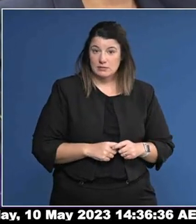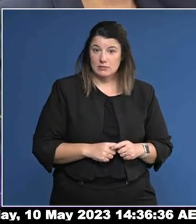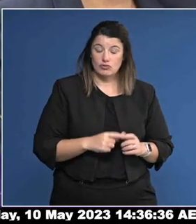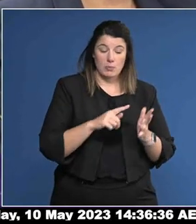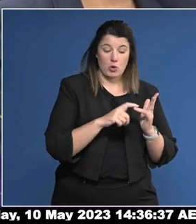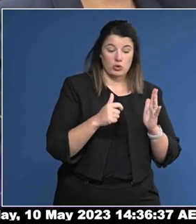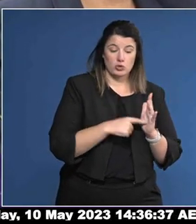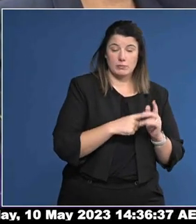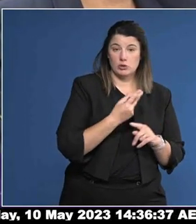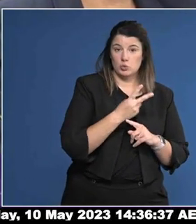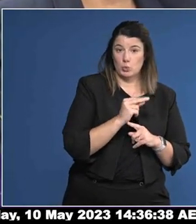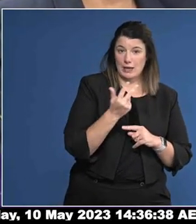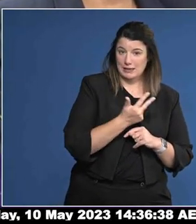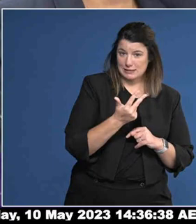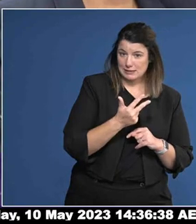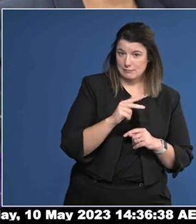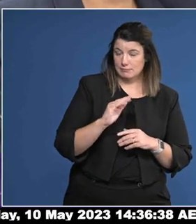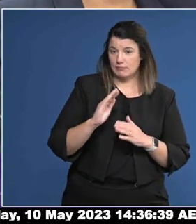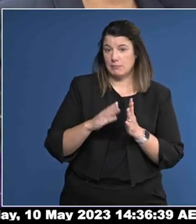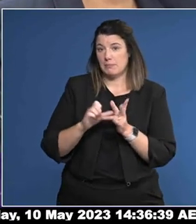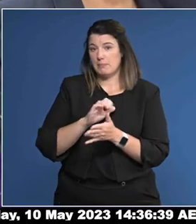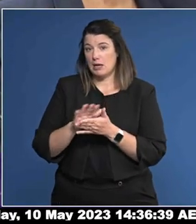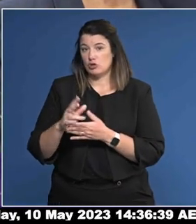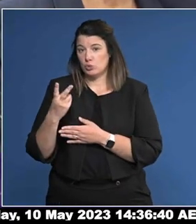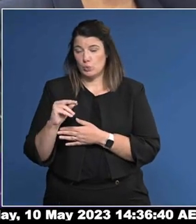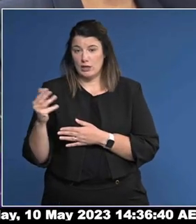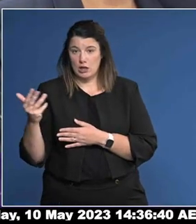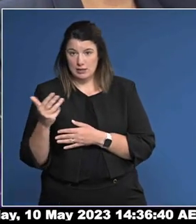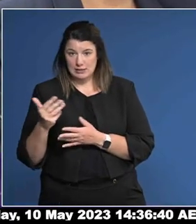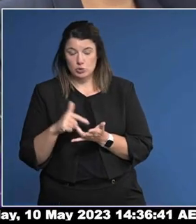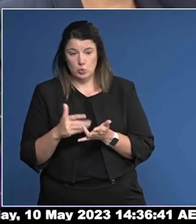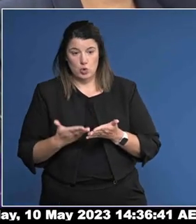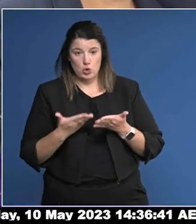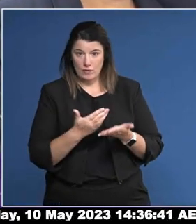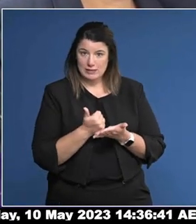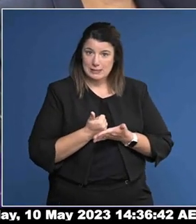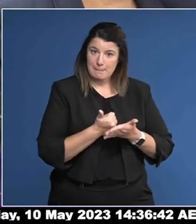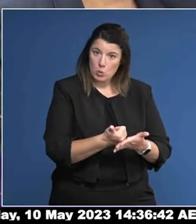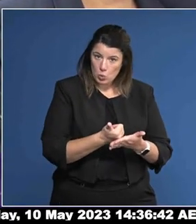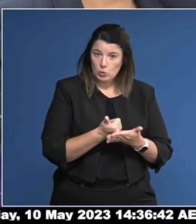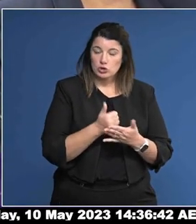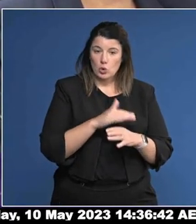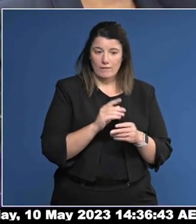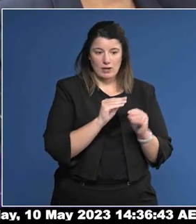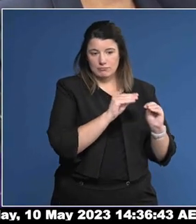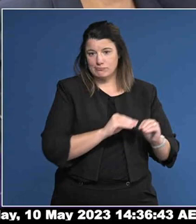2018 and March 2019 to offer assistance regarding the transition of Jonathon to the